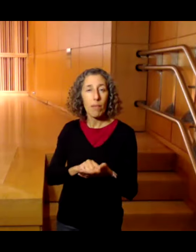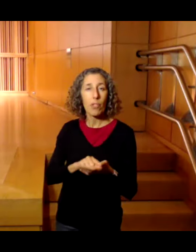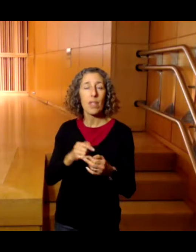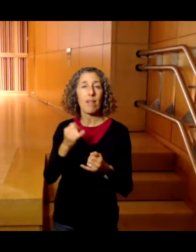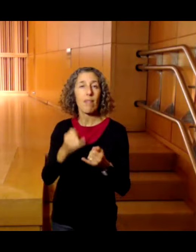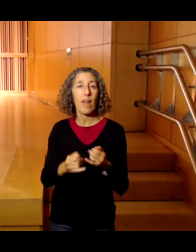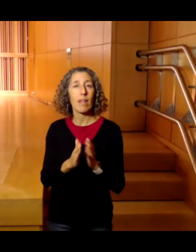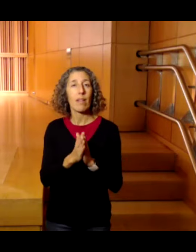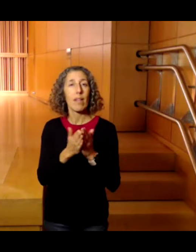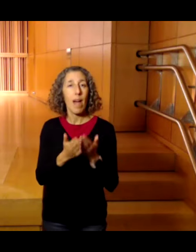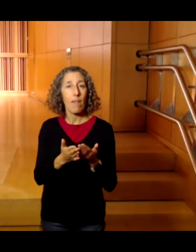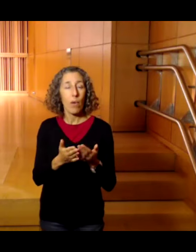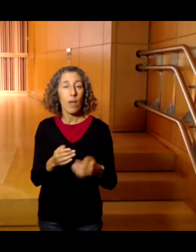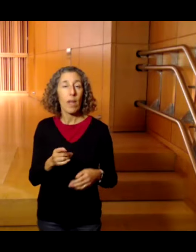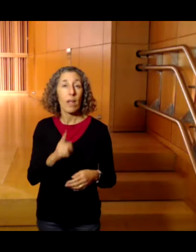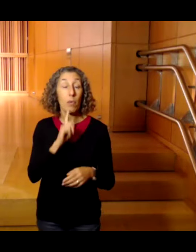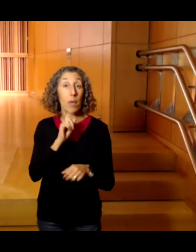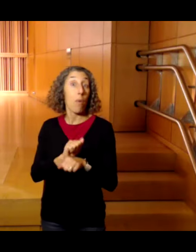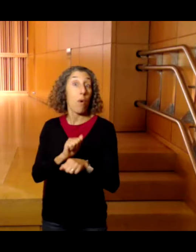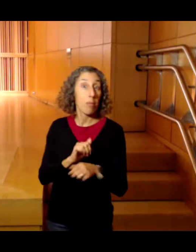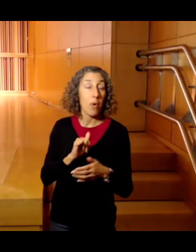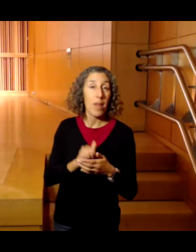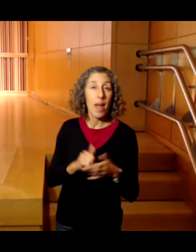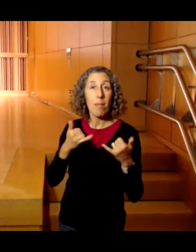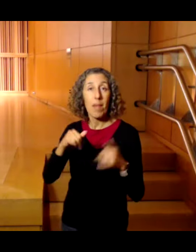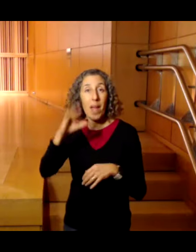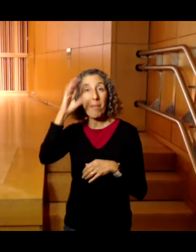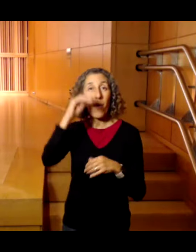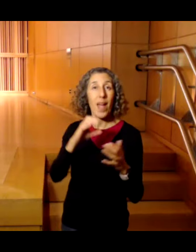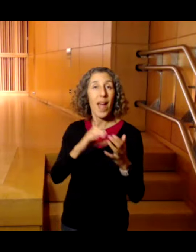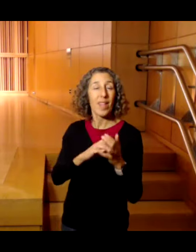And his remarkable 1985 Playboy essay, Freaks and the American Ideal of Manhood.